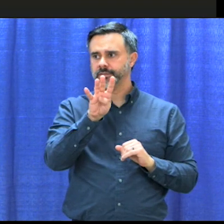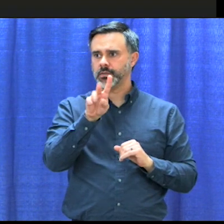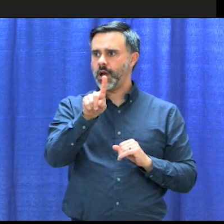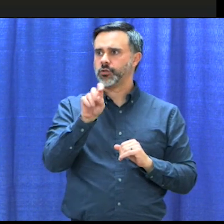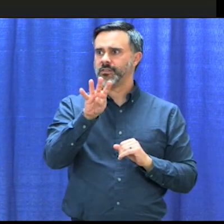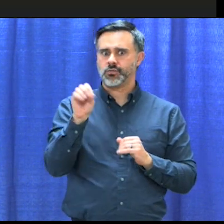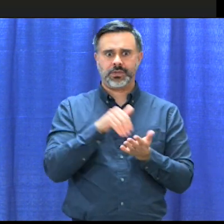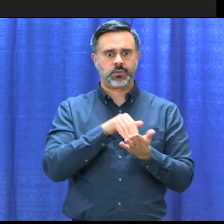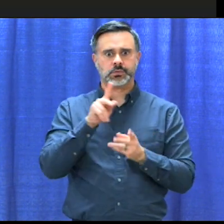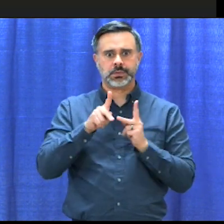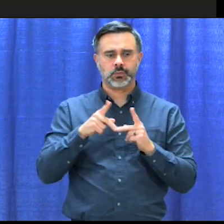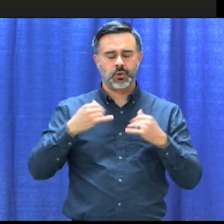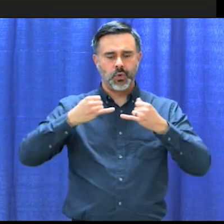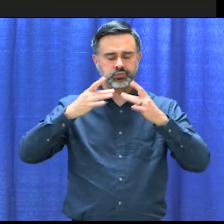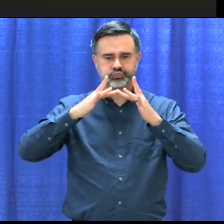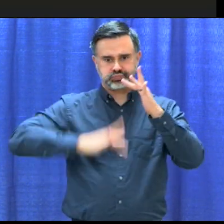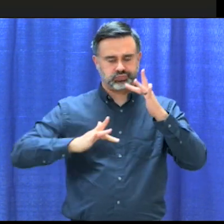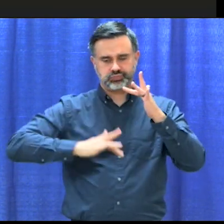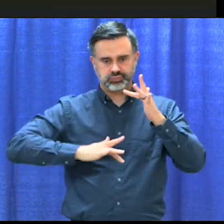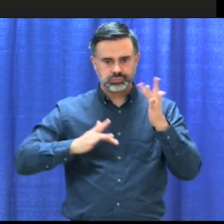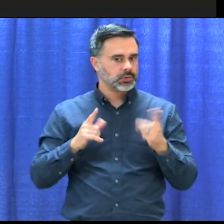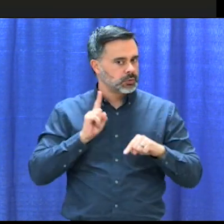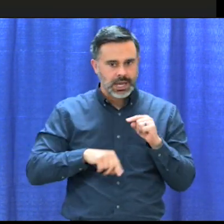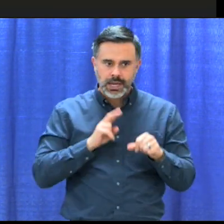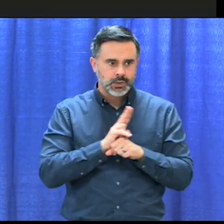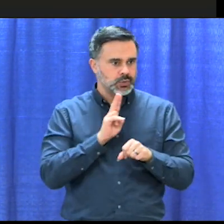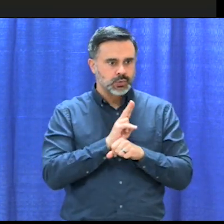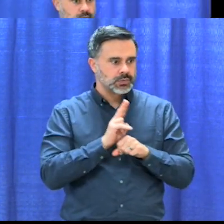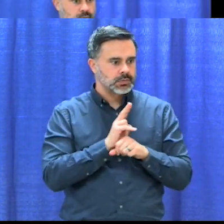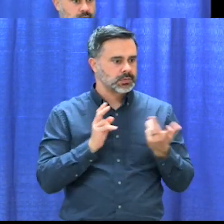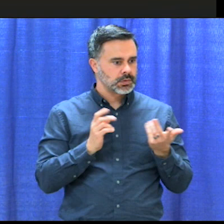You can't use your ATM you can't go to the grocery store to use your credit card machine.